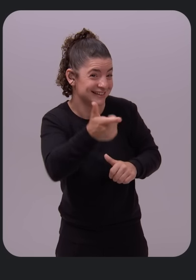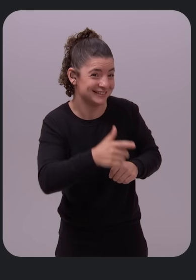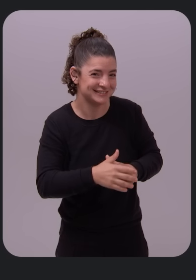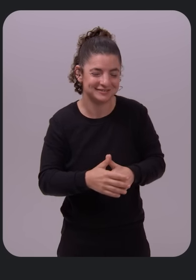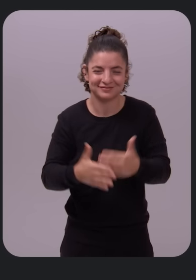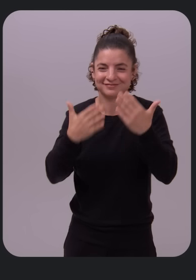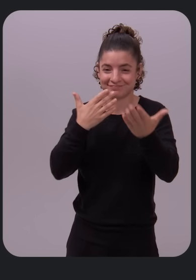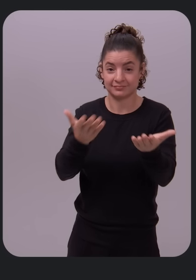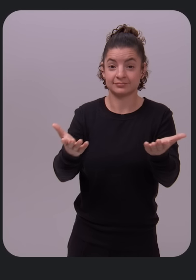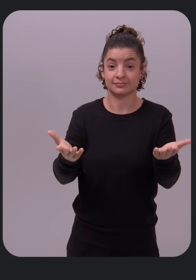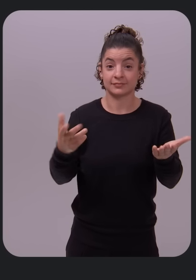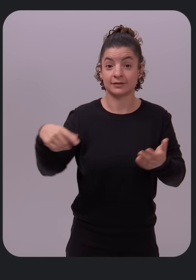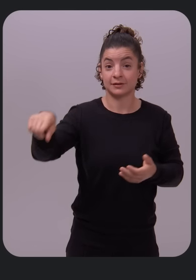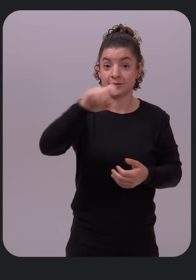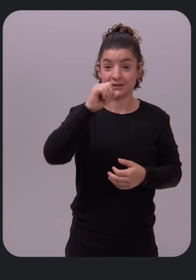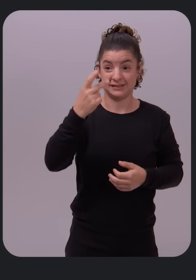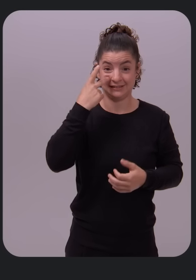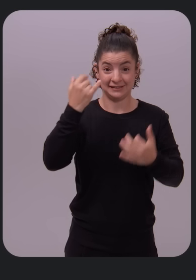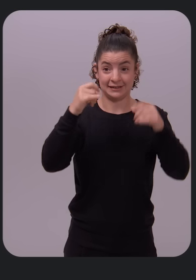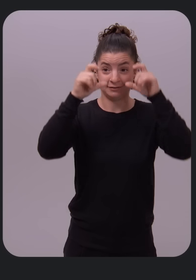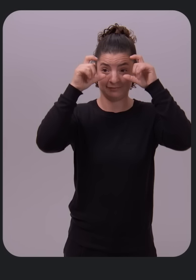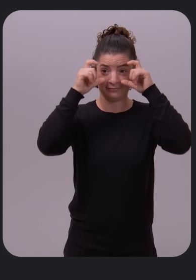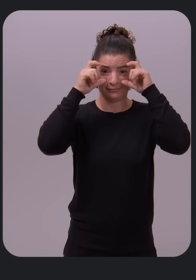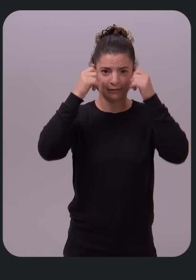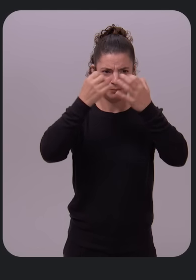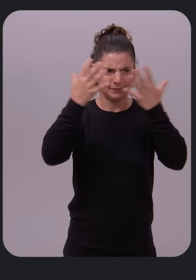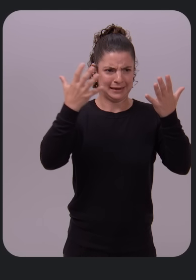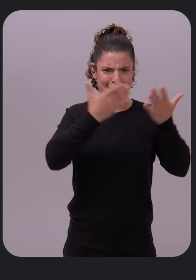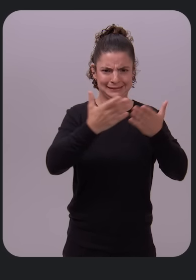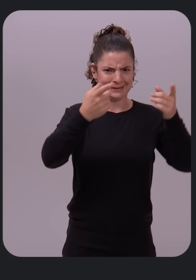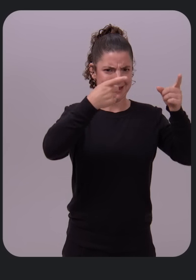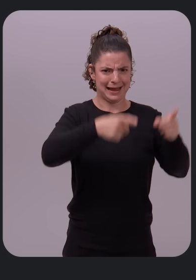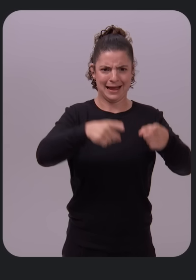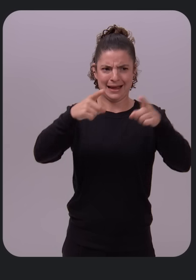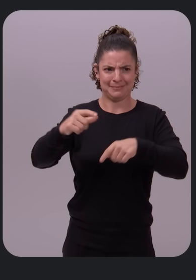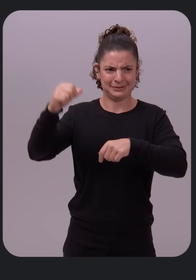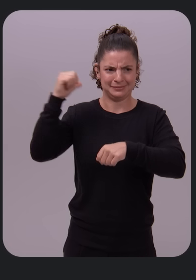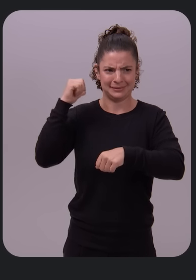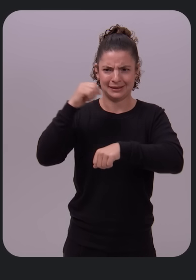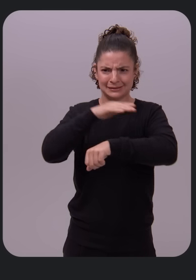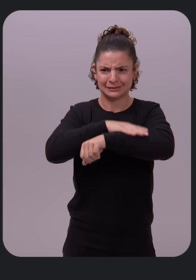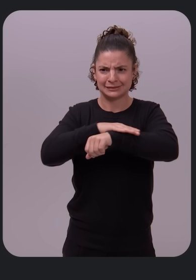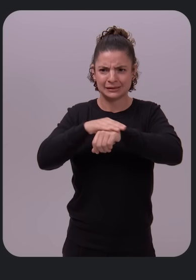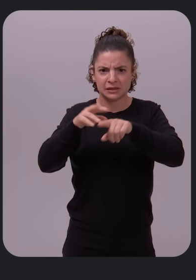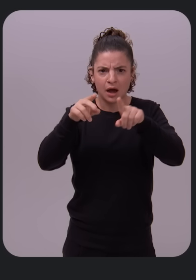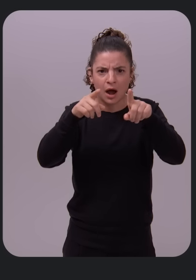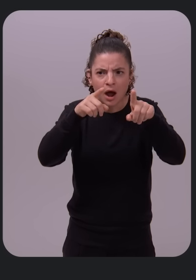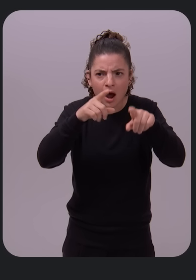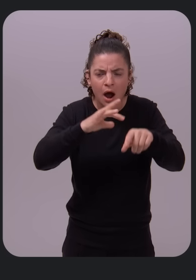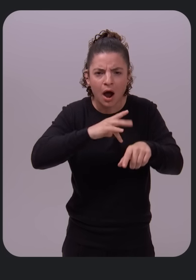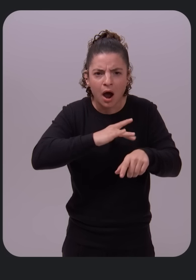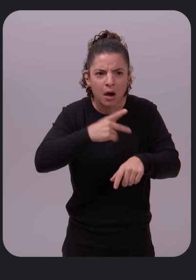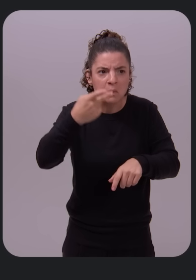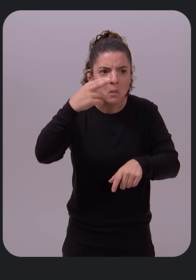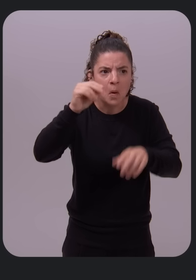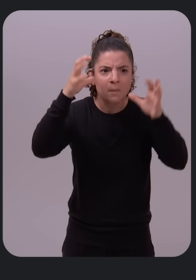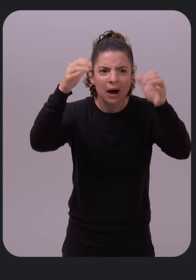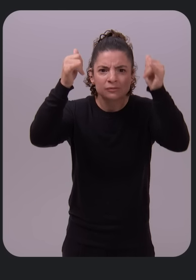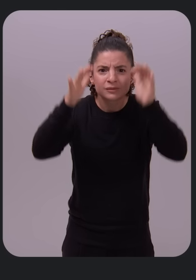As you all can see, there's a ton going on backstage. And is that pro basketball player Giannis wearing our glasses?